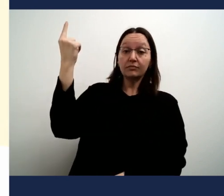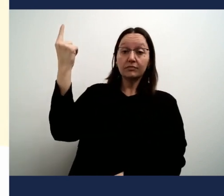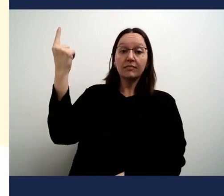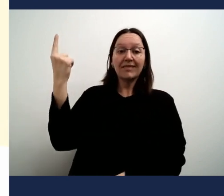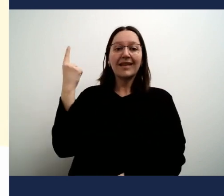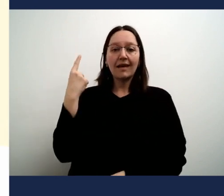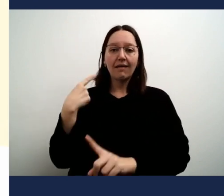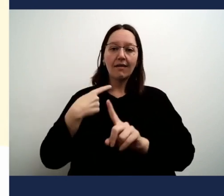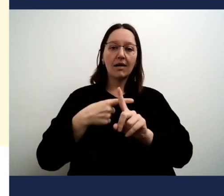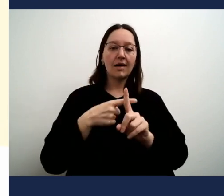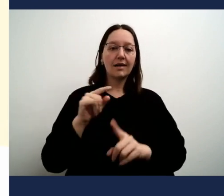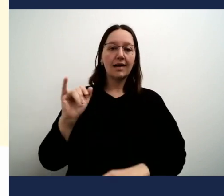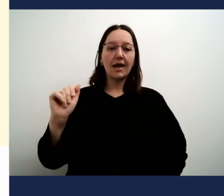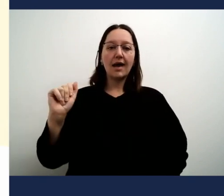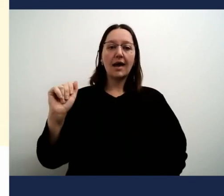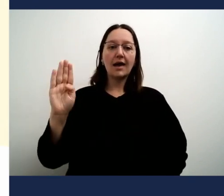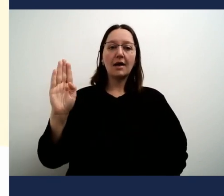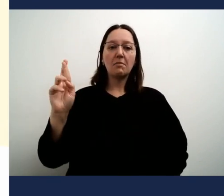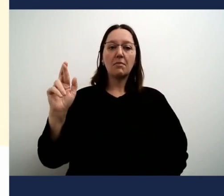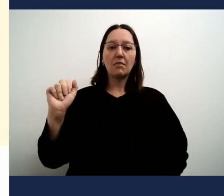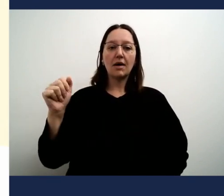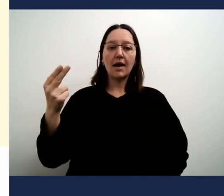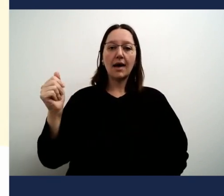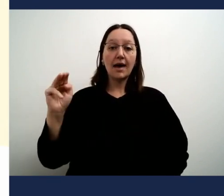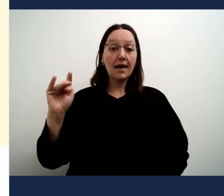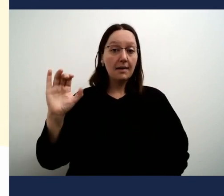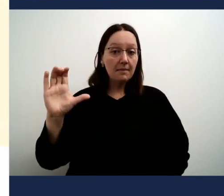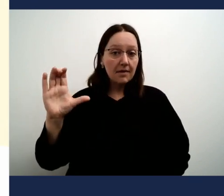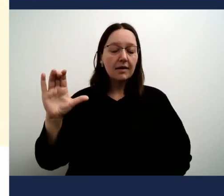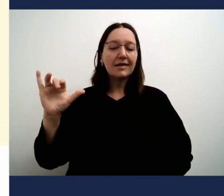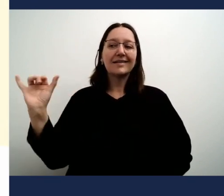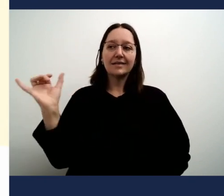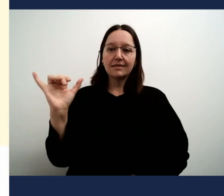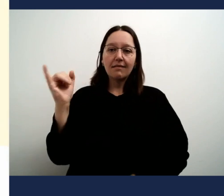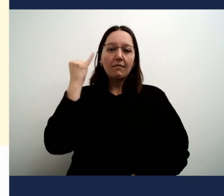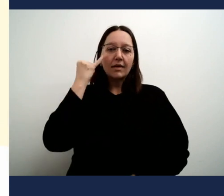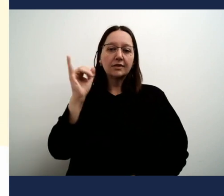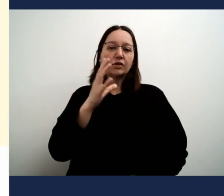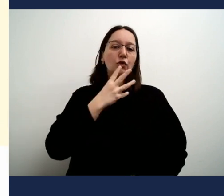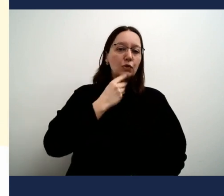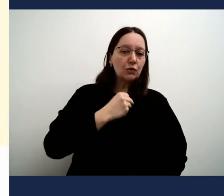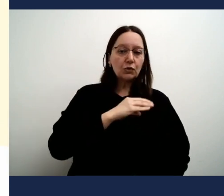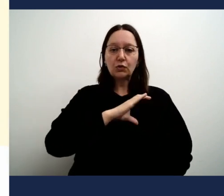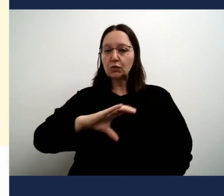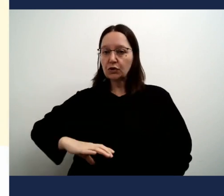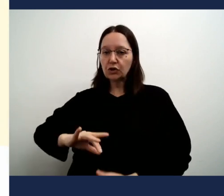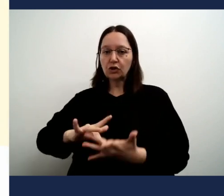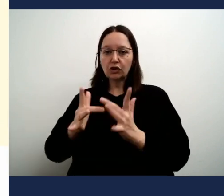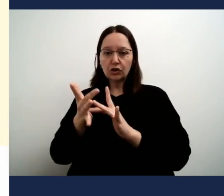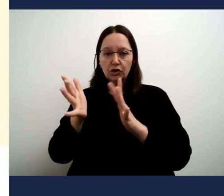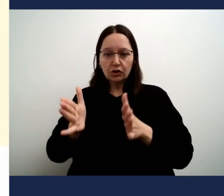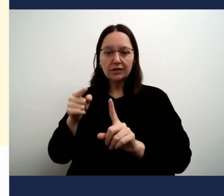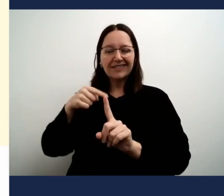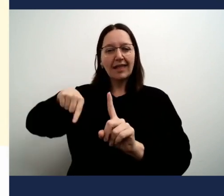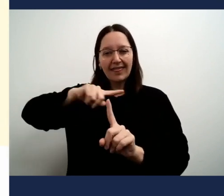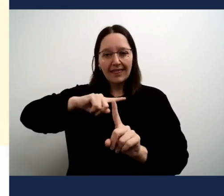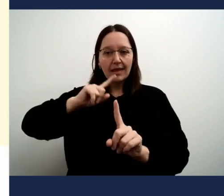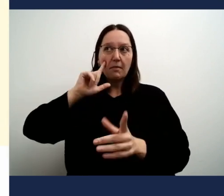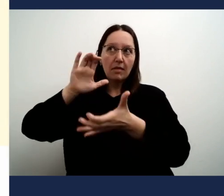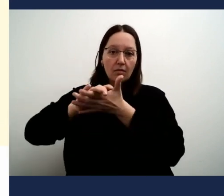PowerPoint. So that we can jump right into it. So the title of this presentation today is what